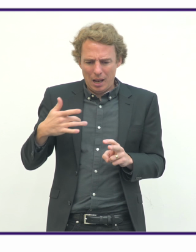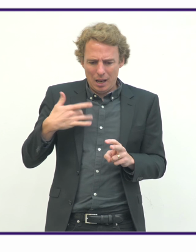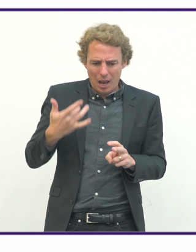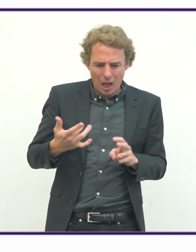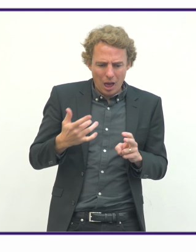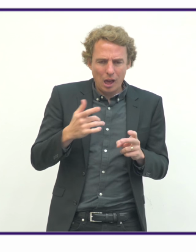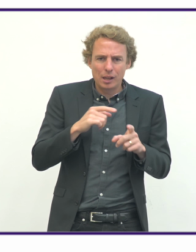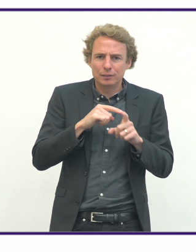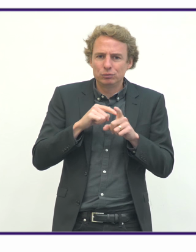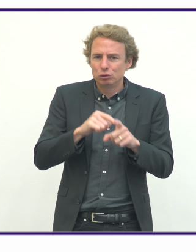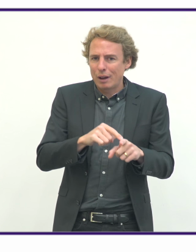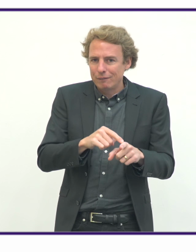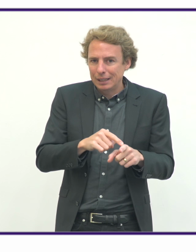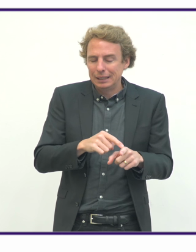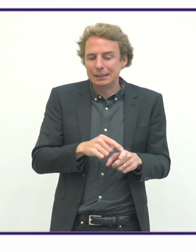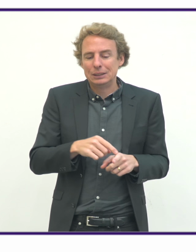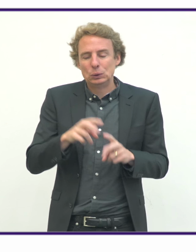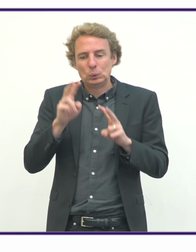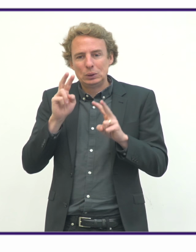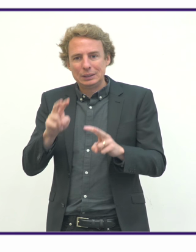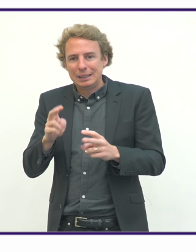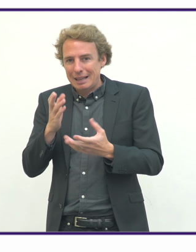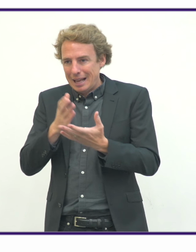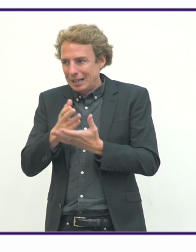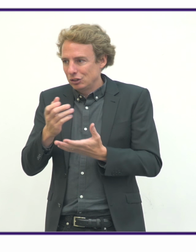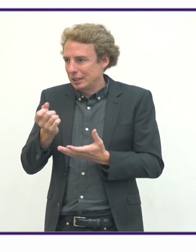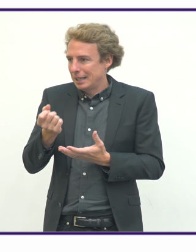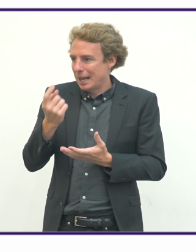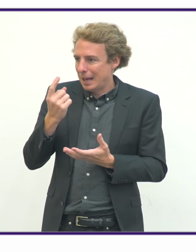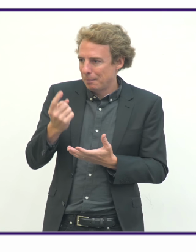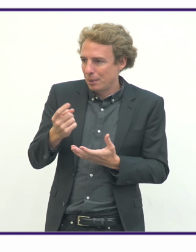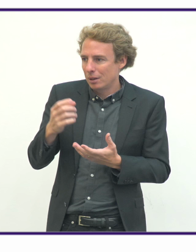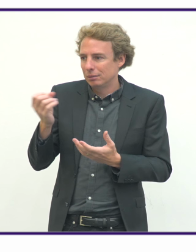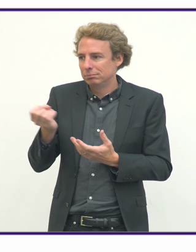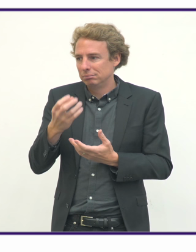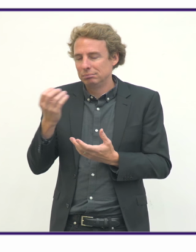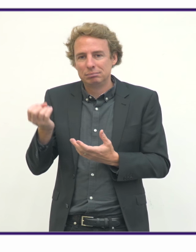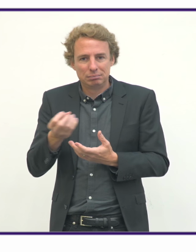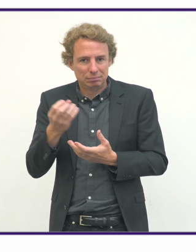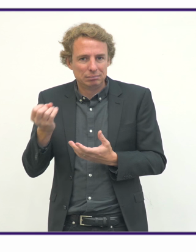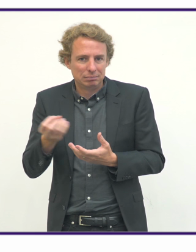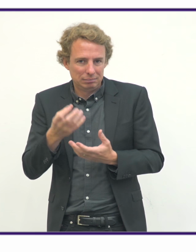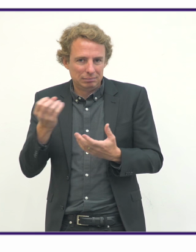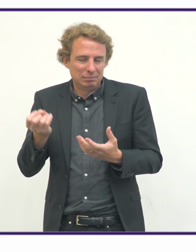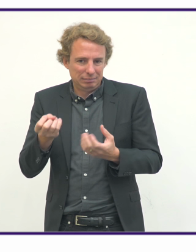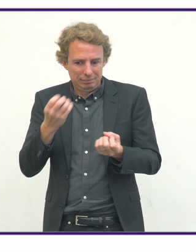like Lighthouse, where it's synthetic, what's actually happening, whether it's considered slow, and also what's happening over time,